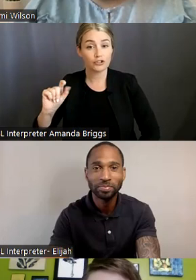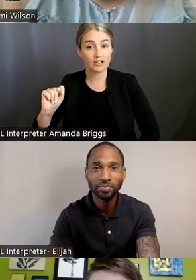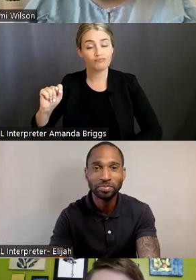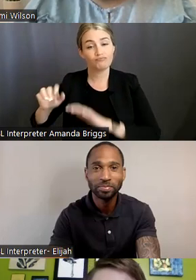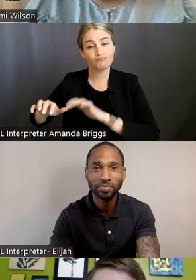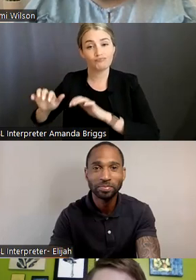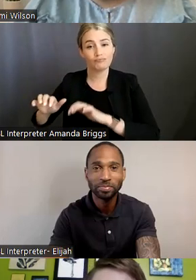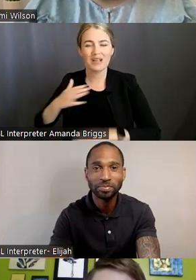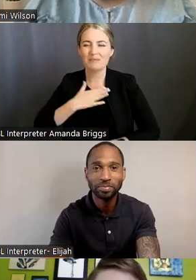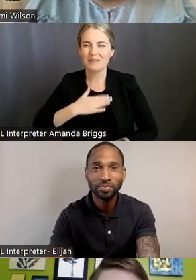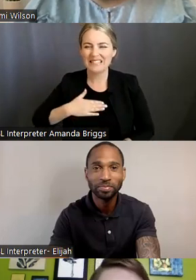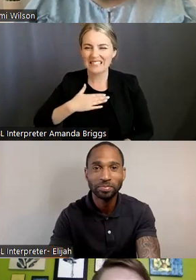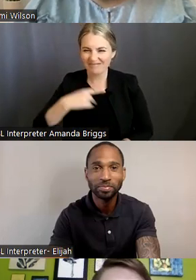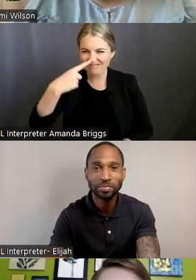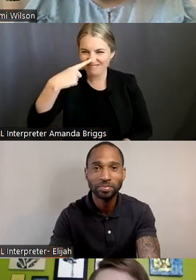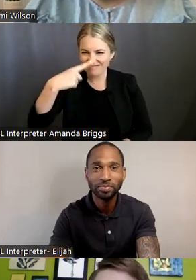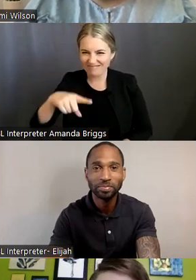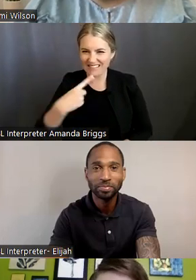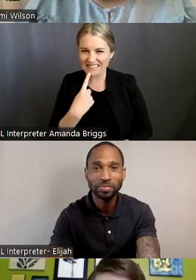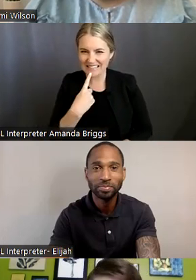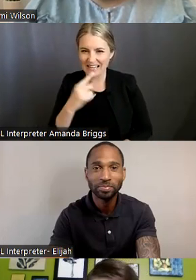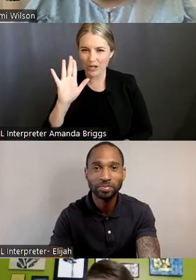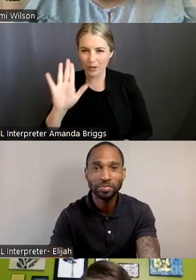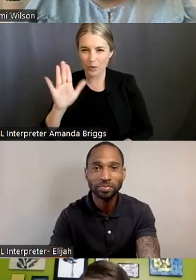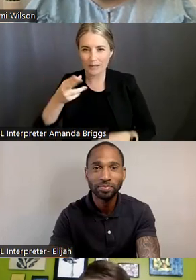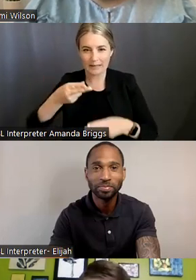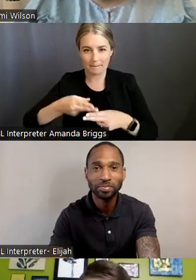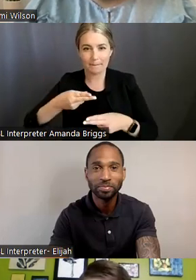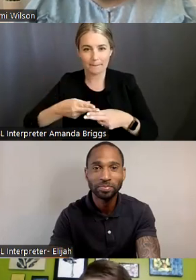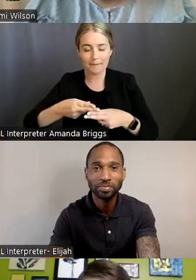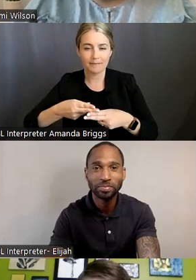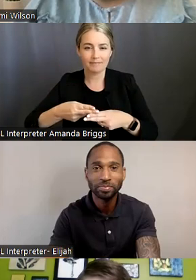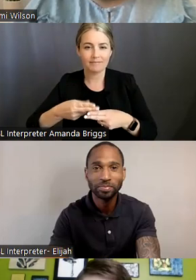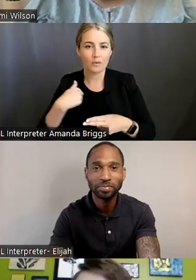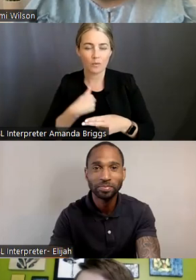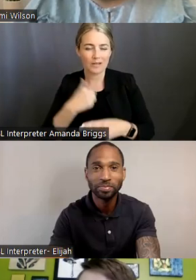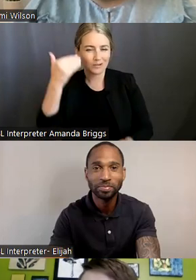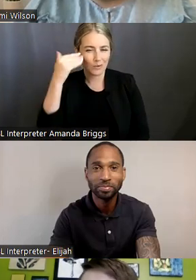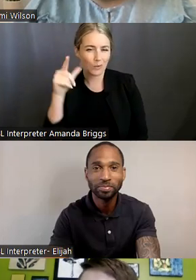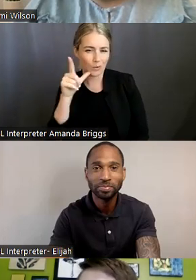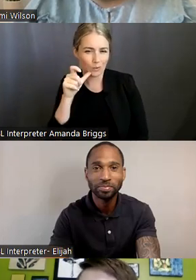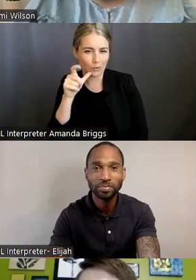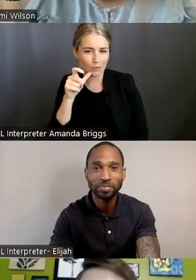the interpreters, and for all of us to track who is speaking. And in the chat, if you would